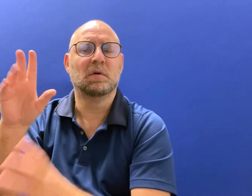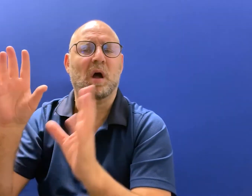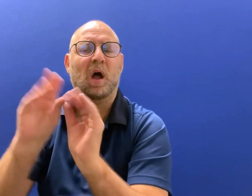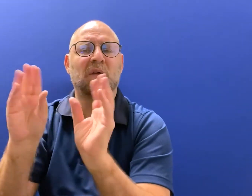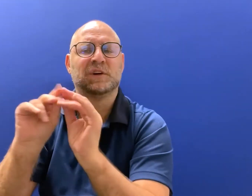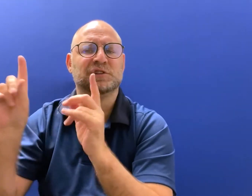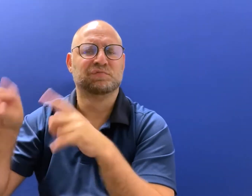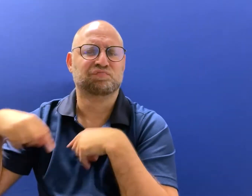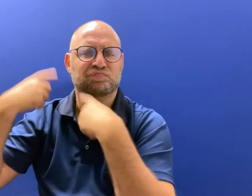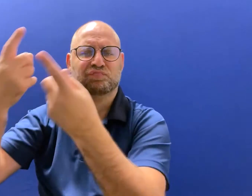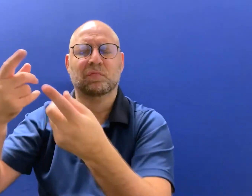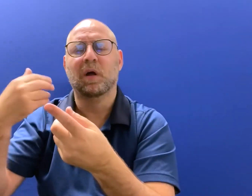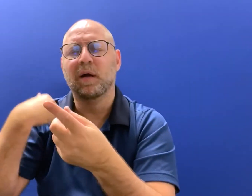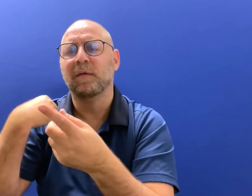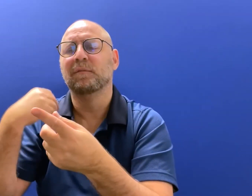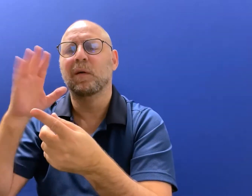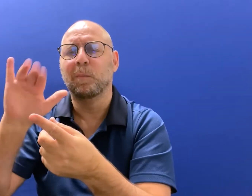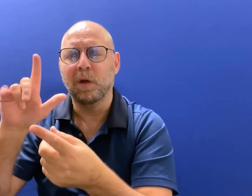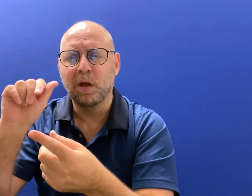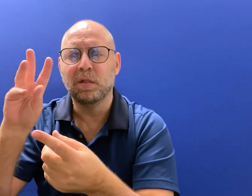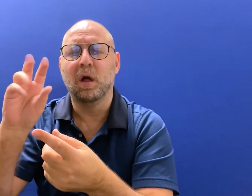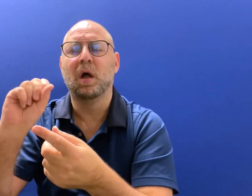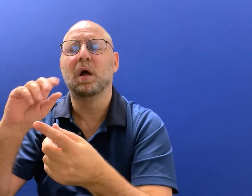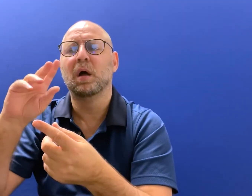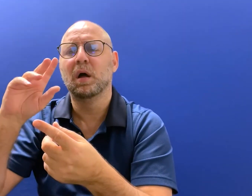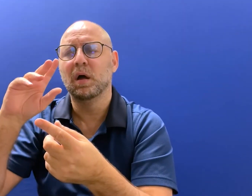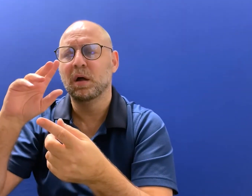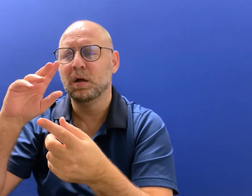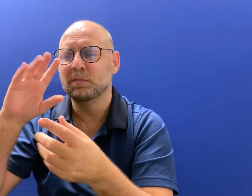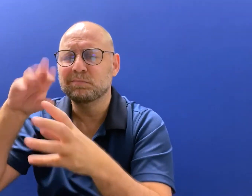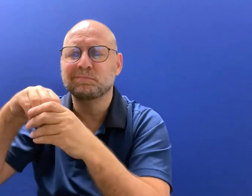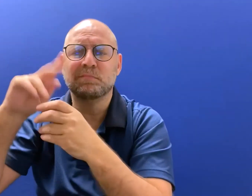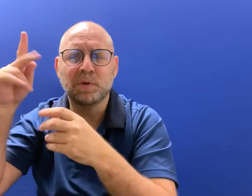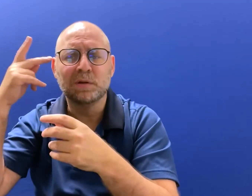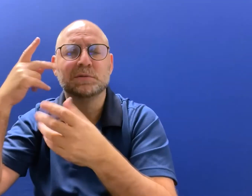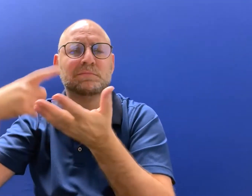is an organisation that holds conferences with bylaws, politics,